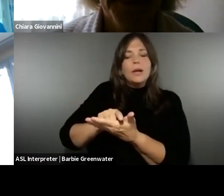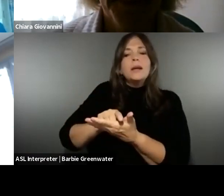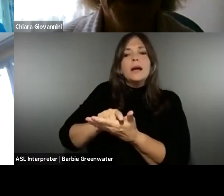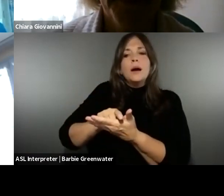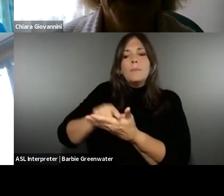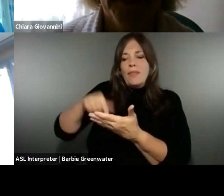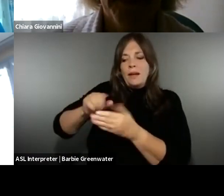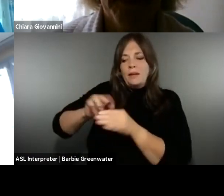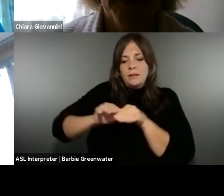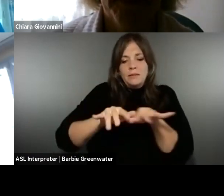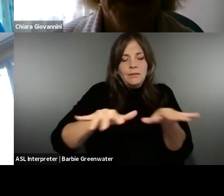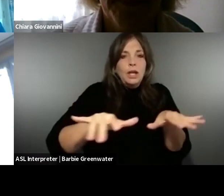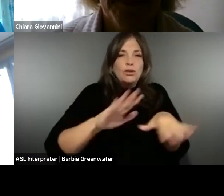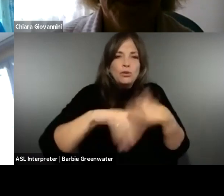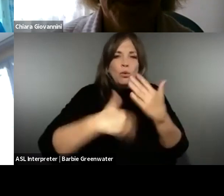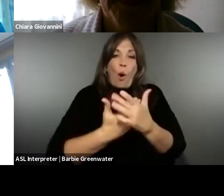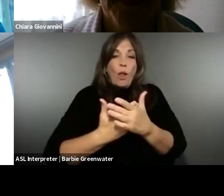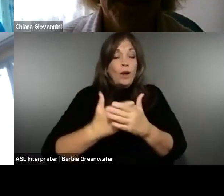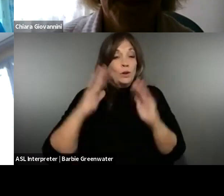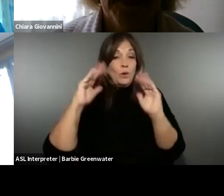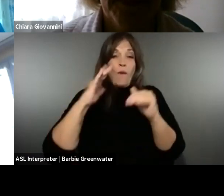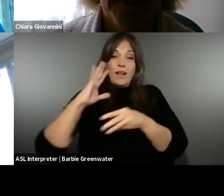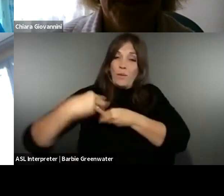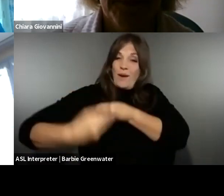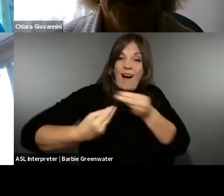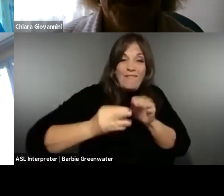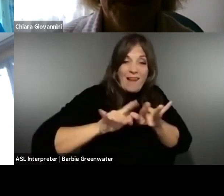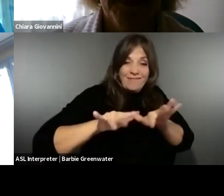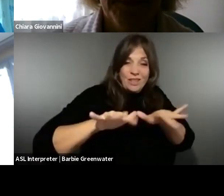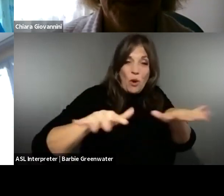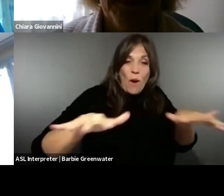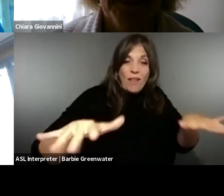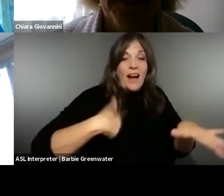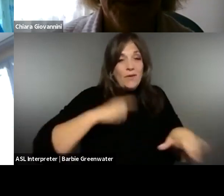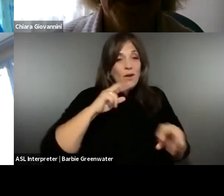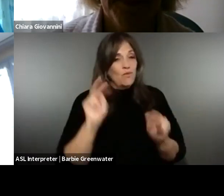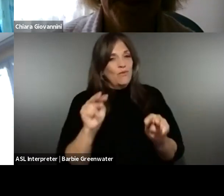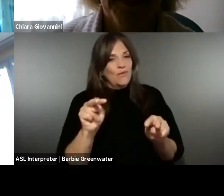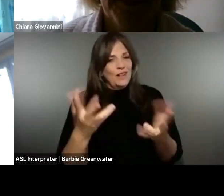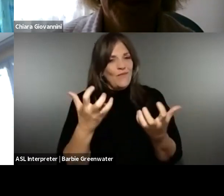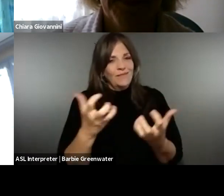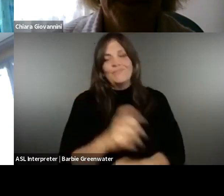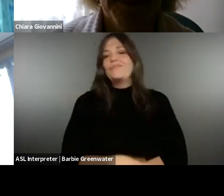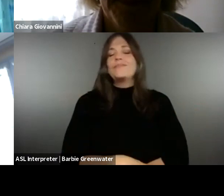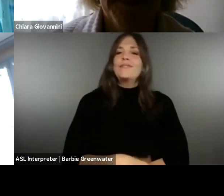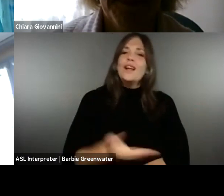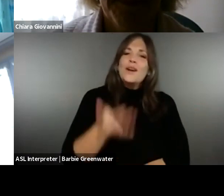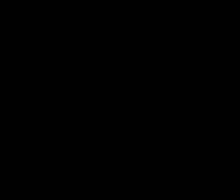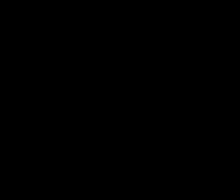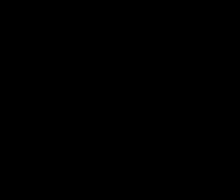covered by the legislation, but also to everyone else, because then we really could get this snowball effect that I think we are kind of